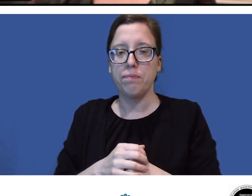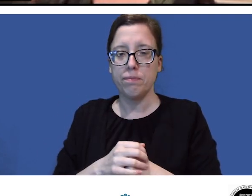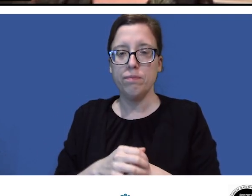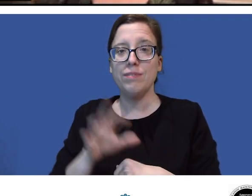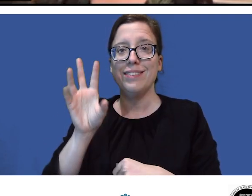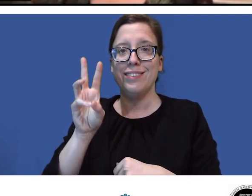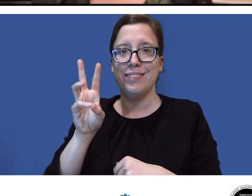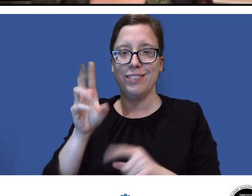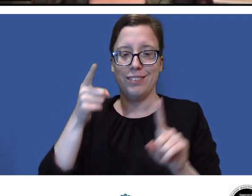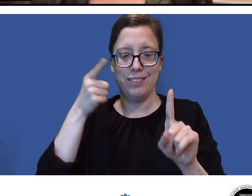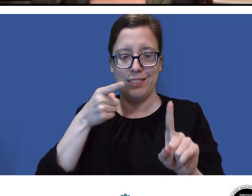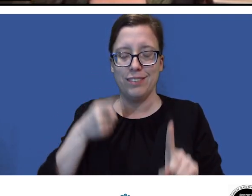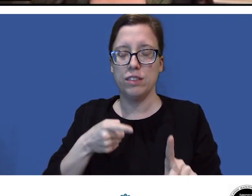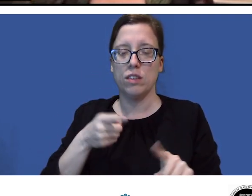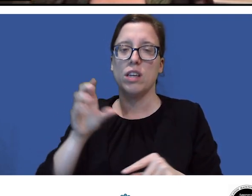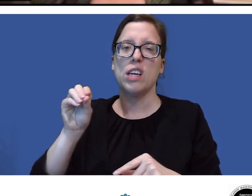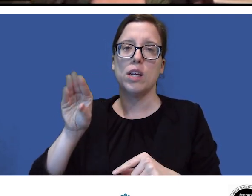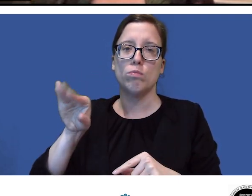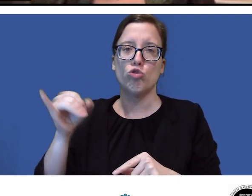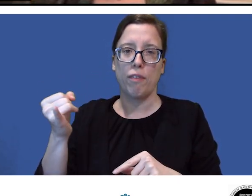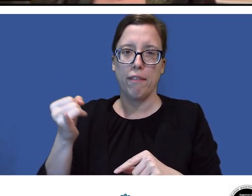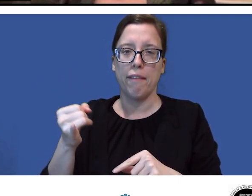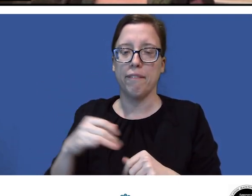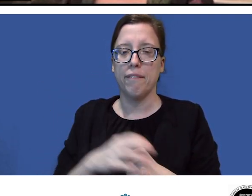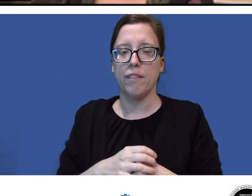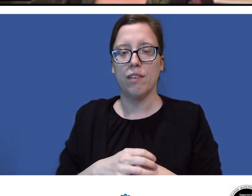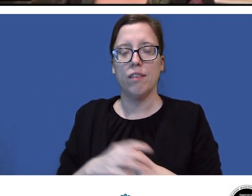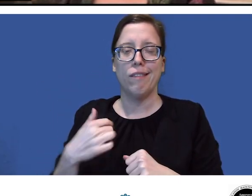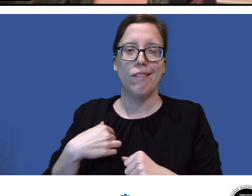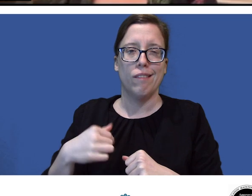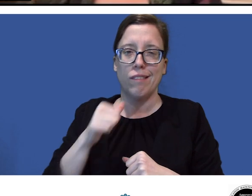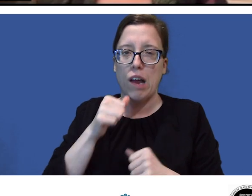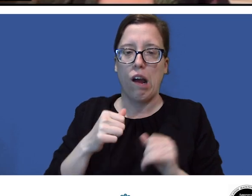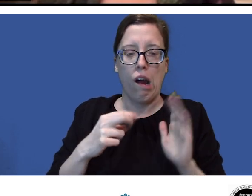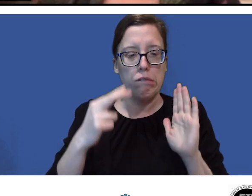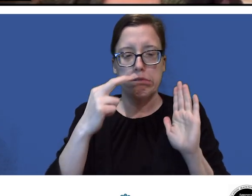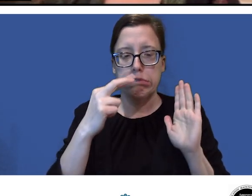I'm not going to read them to you per se, but I think it's important to